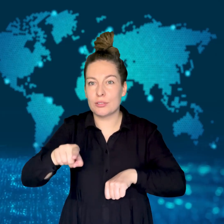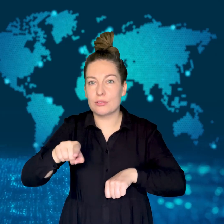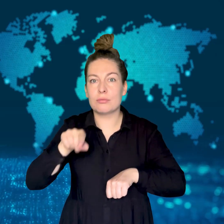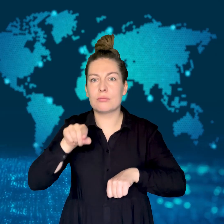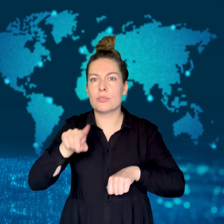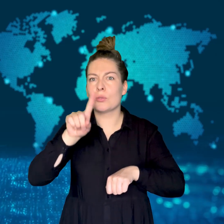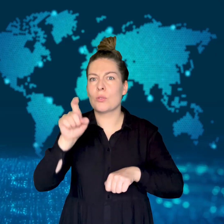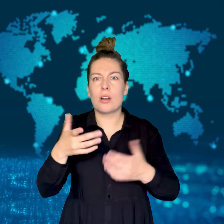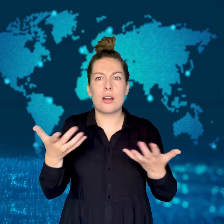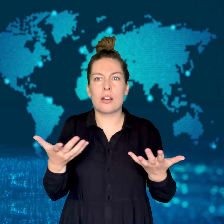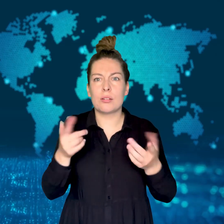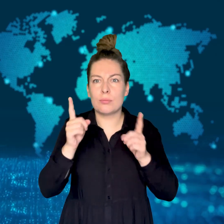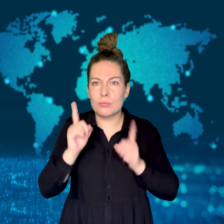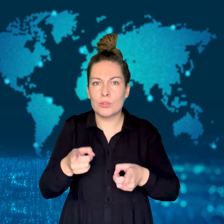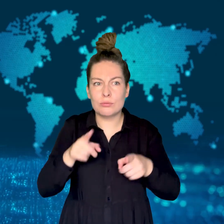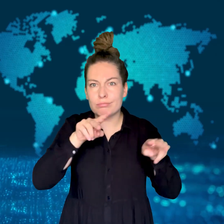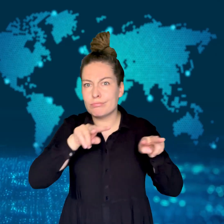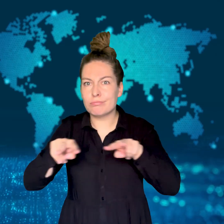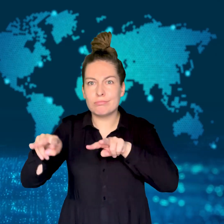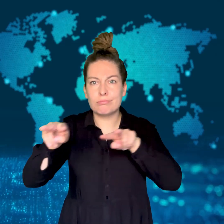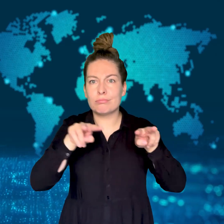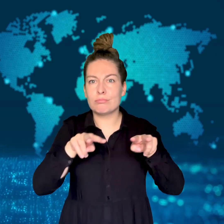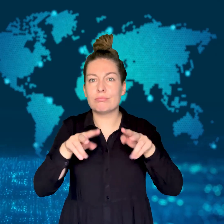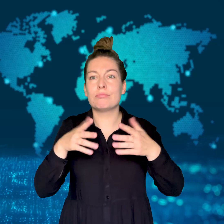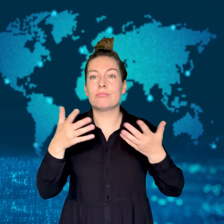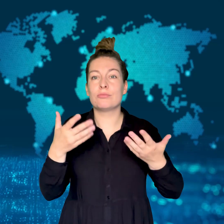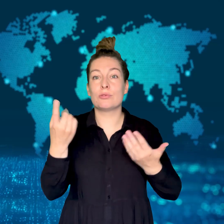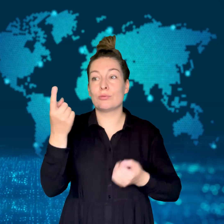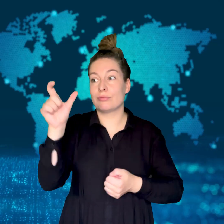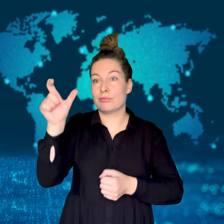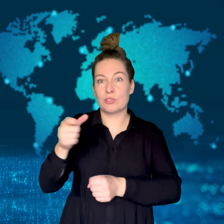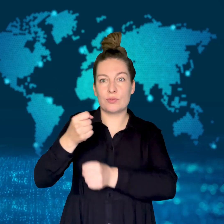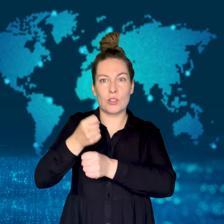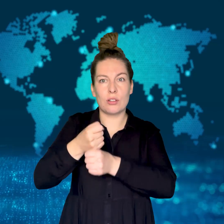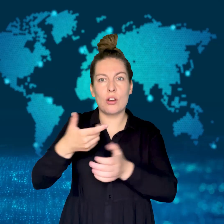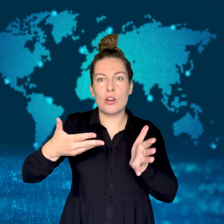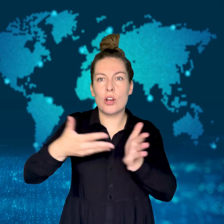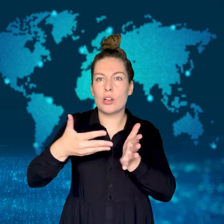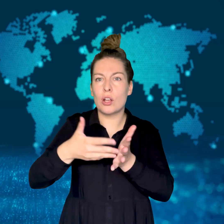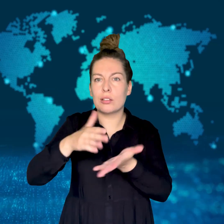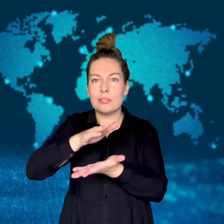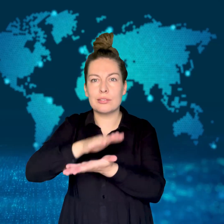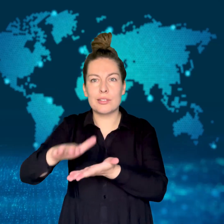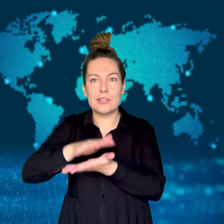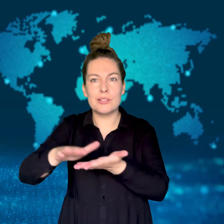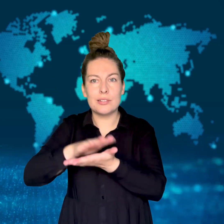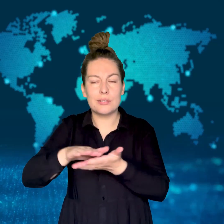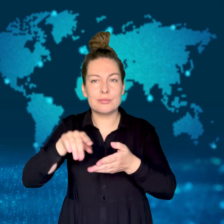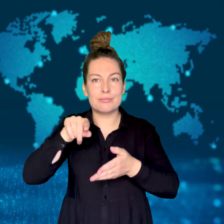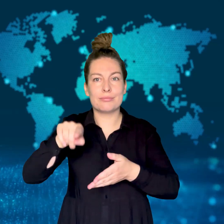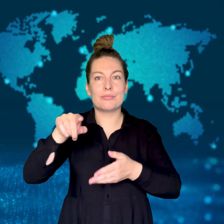The search took place when a used sanitary napkin was